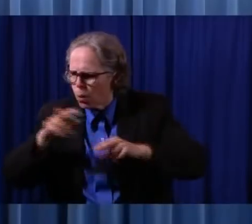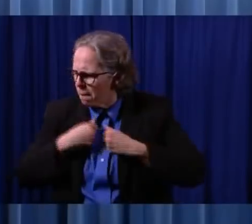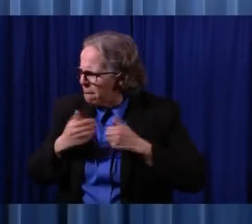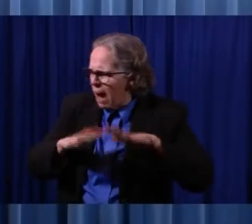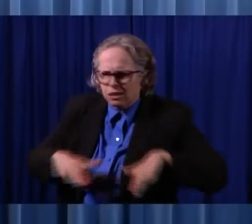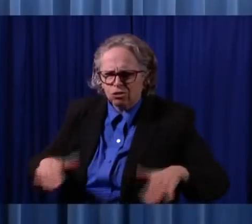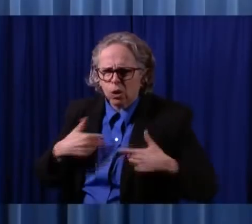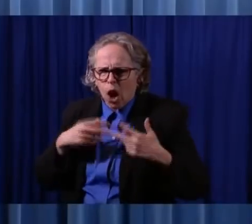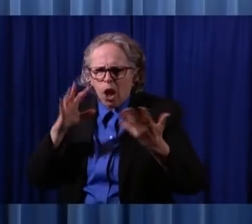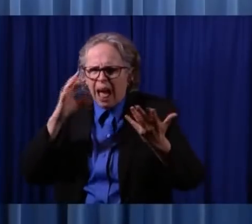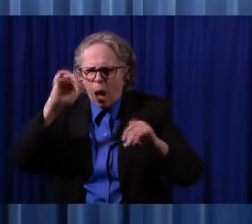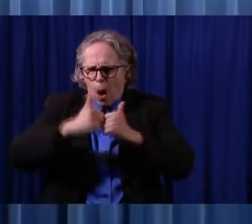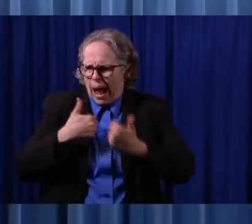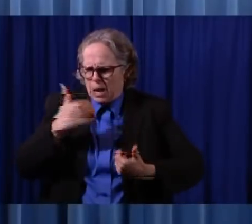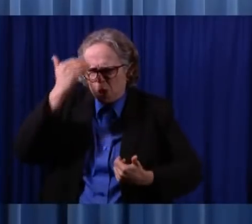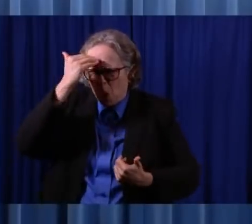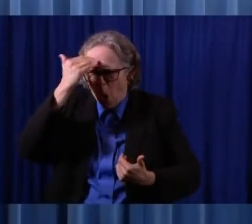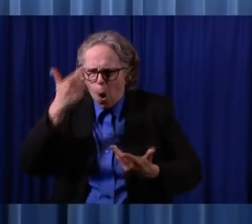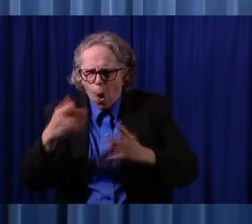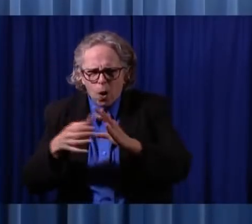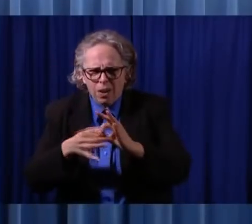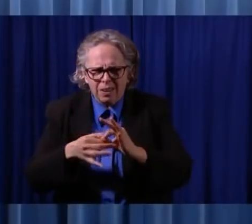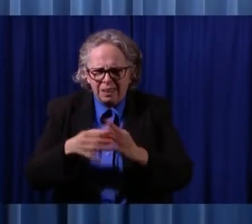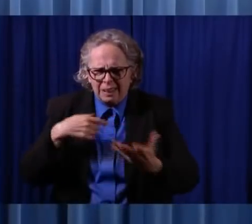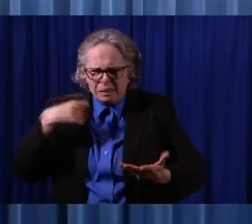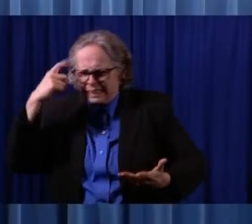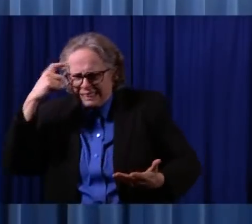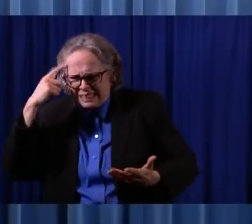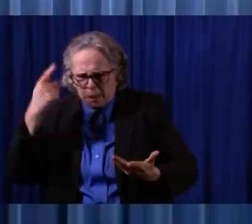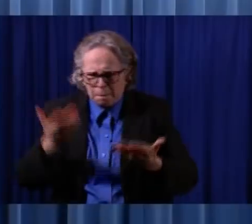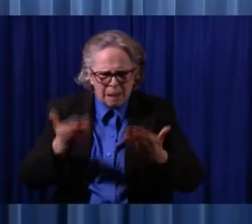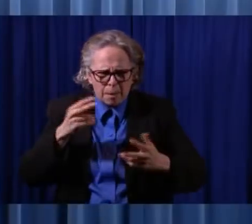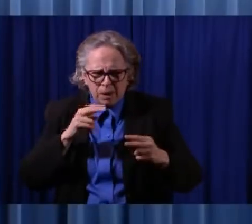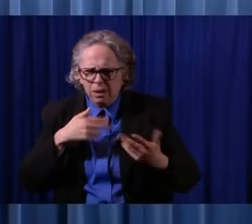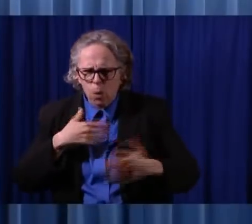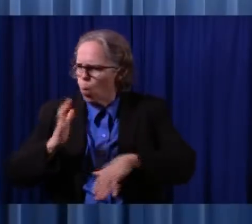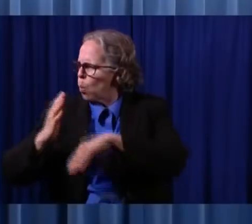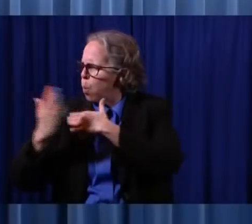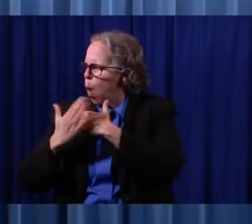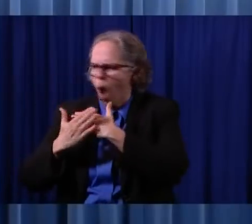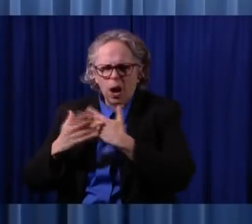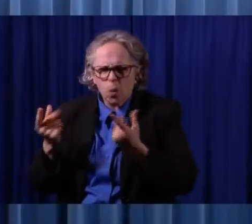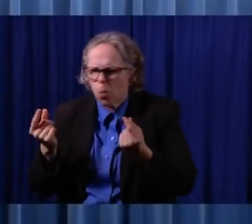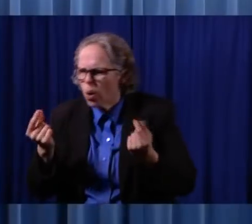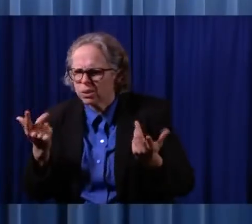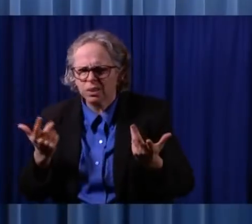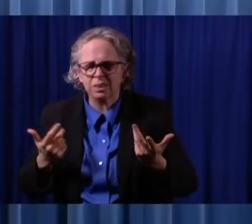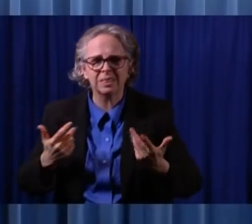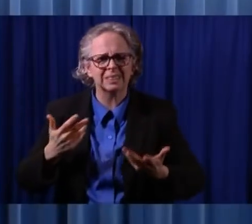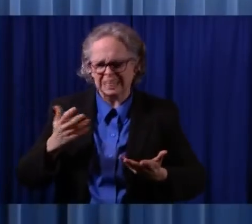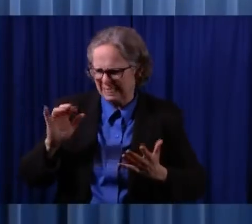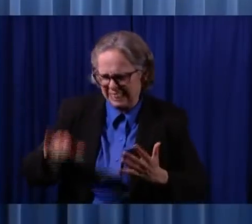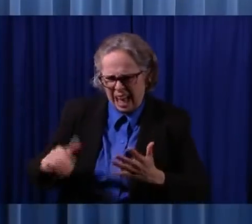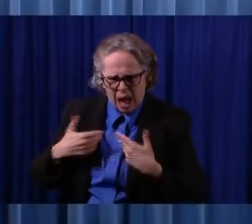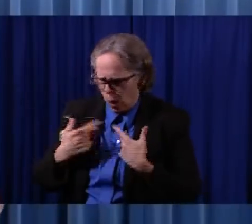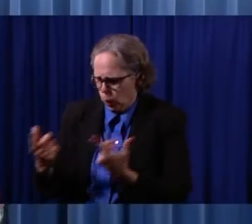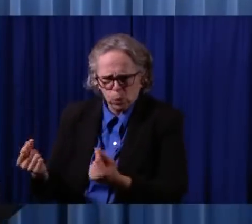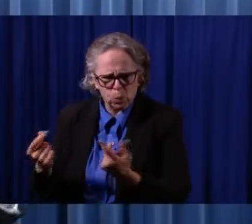GRANDPARENT, BUT NOT DIRECTING IT NECESSARILY TO ME, BUT ANYBODY WATCHING TODAY, IF I AM A PARENT AND I HAVE LITTLE KIDS, WHAT DO I LOOK FOR?